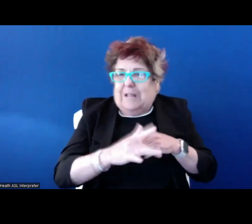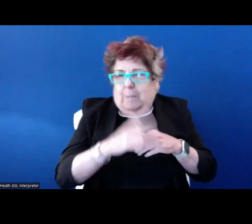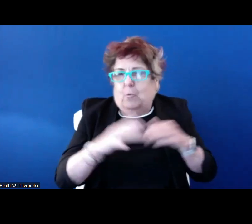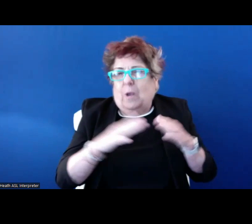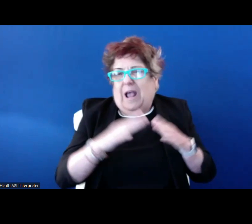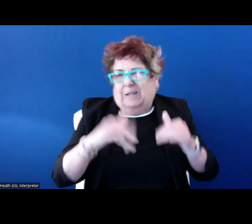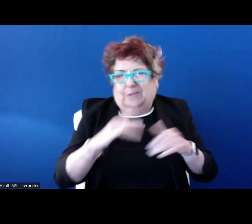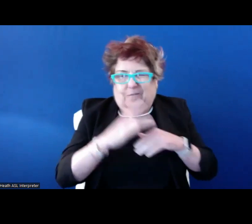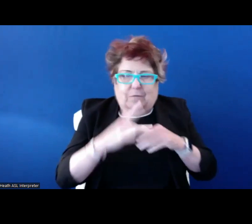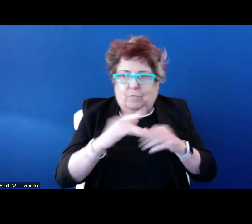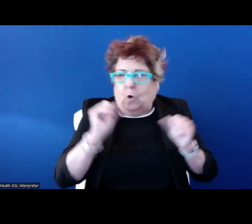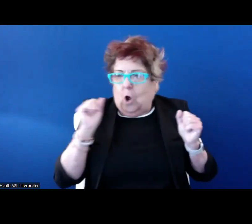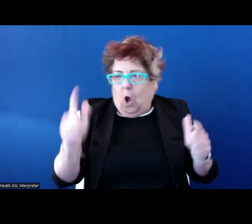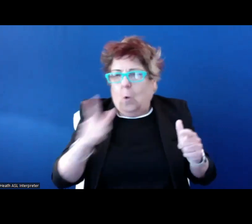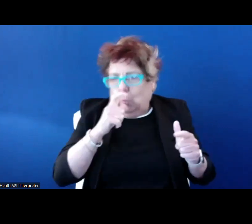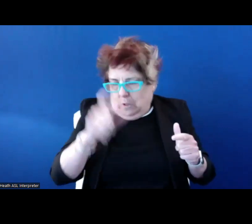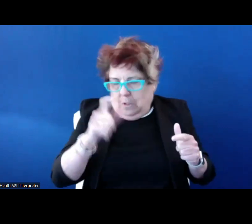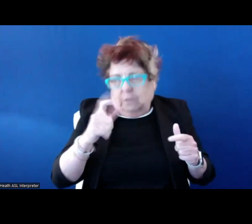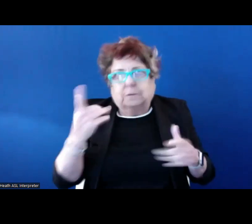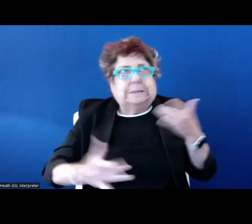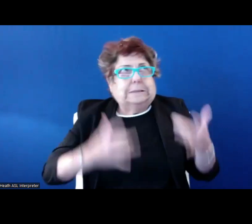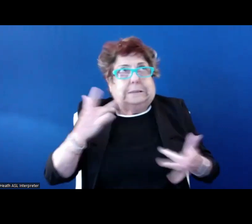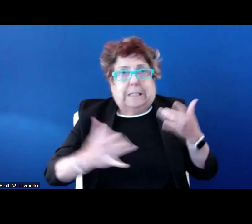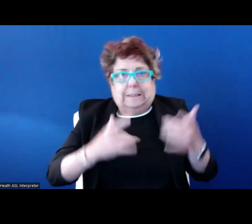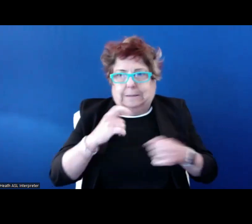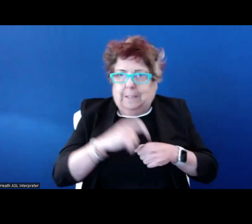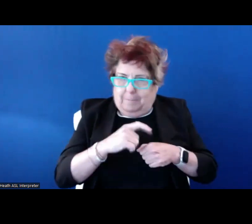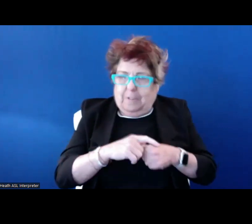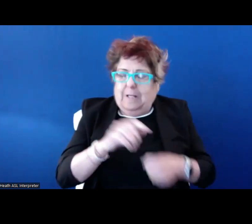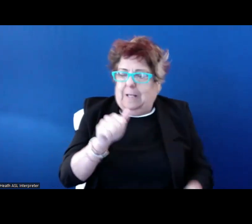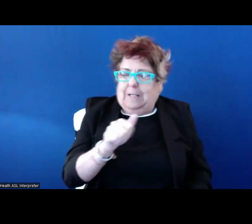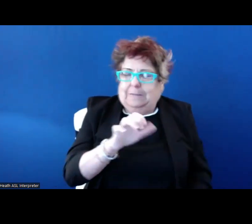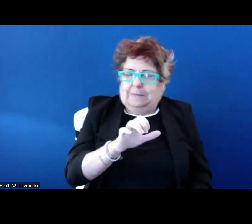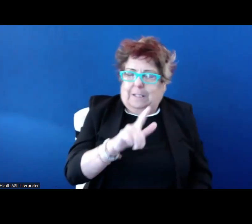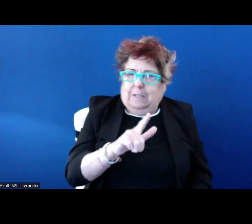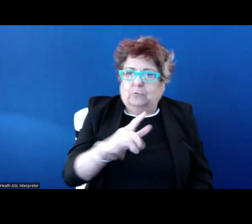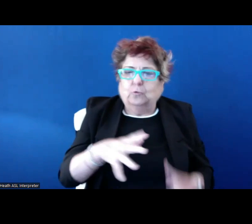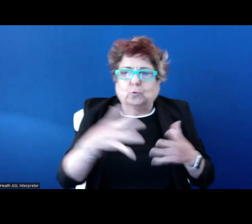exciting moment and ACL is so proud to be part of this opportunity.